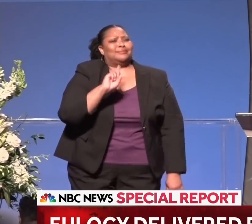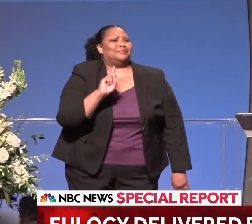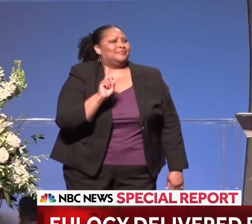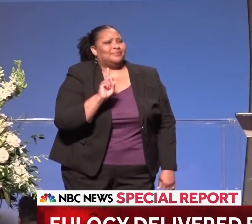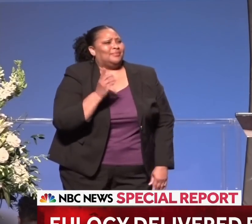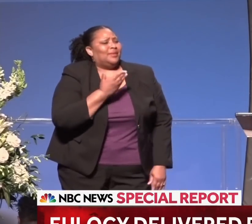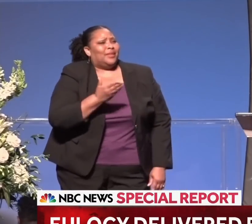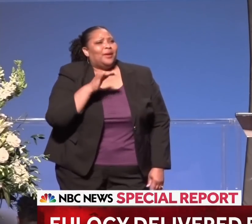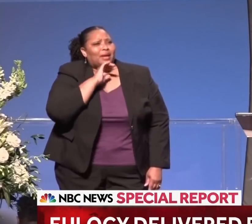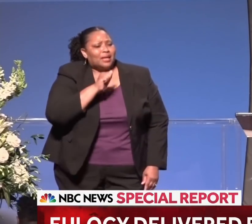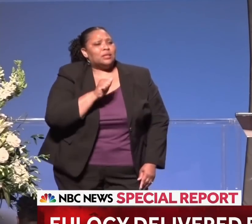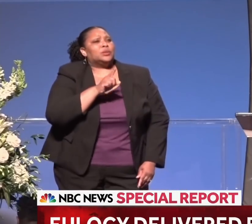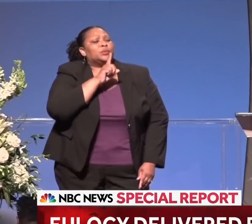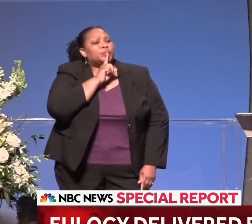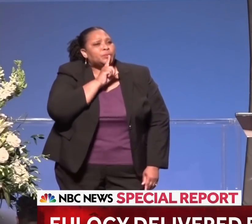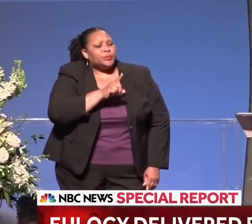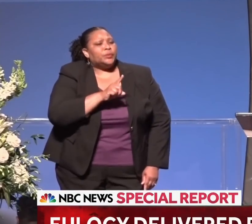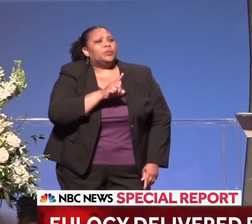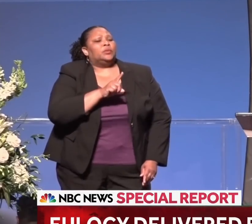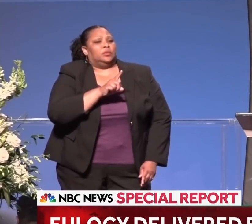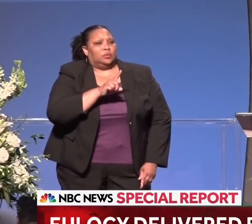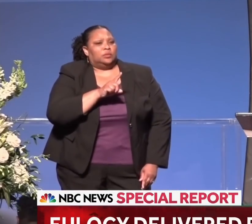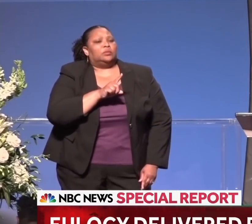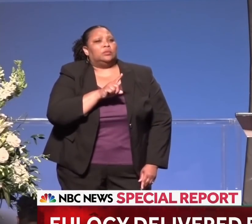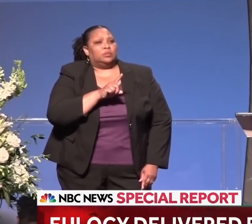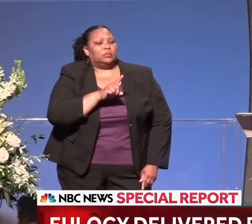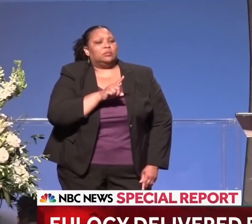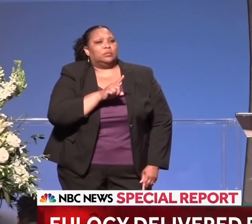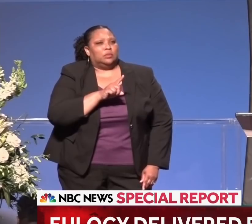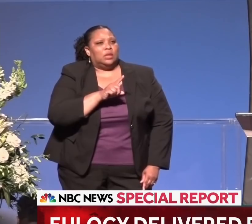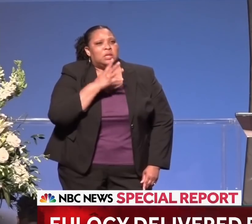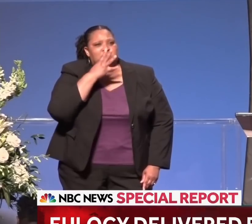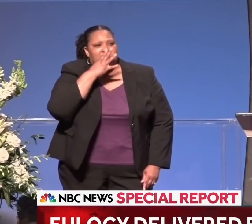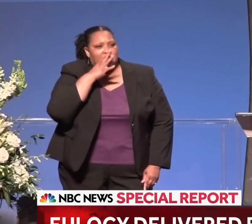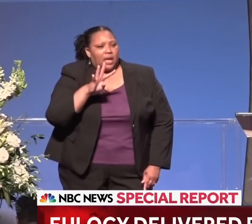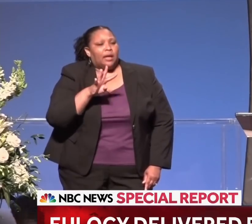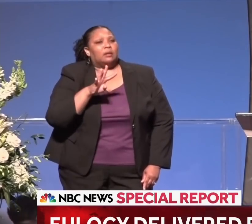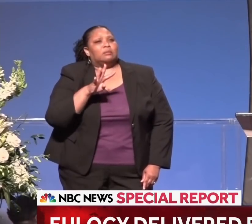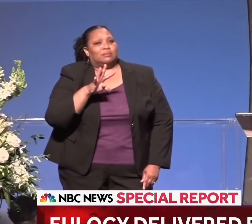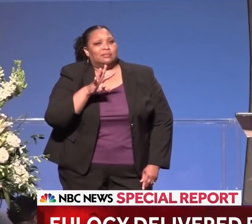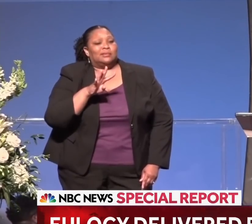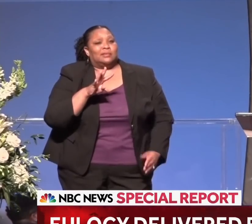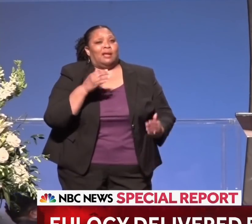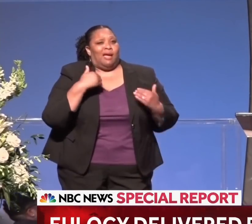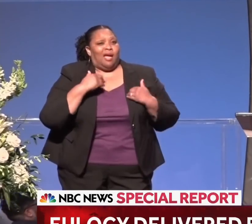SOCIAL JUSTICE TO OUR PROGRAMS ON SUNDAY MORNING.